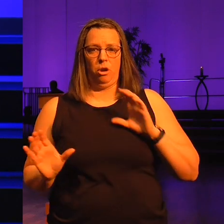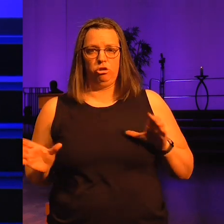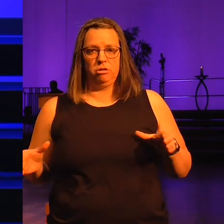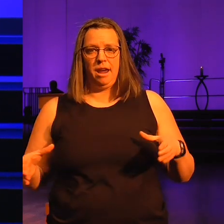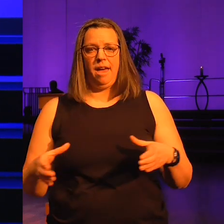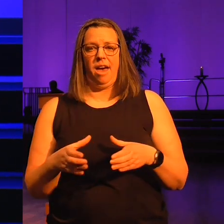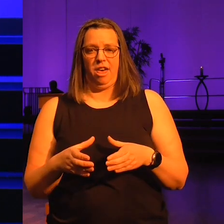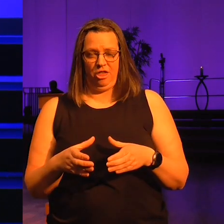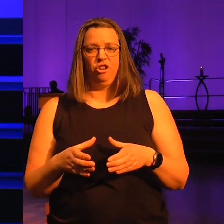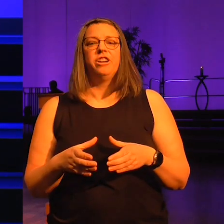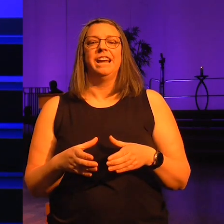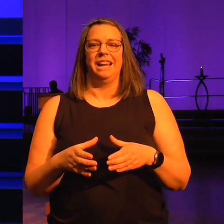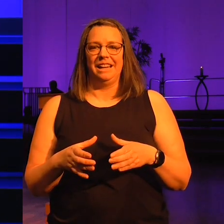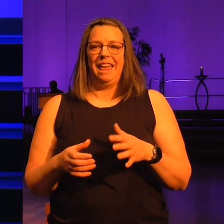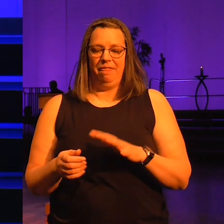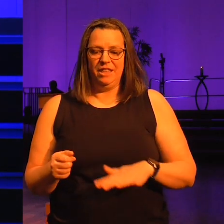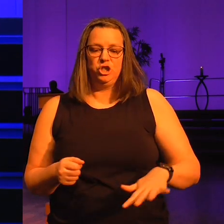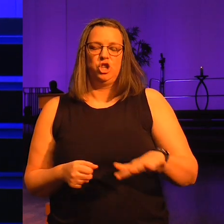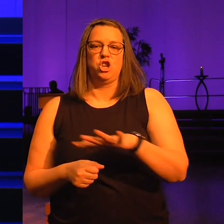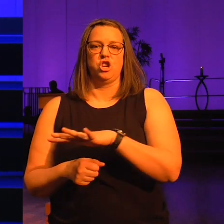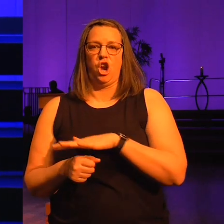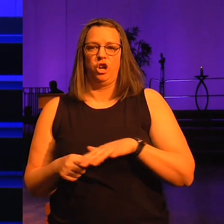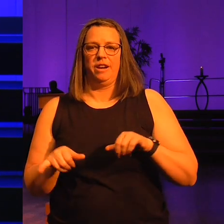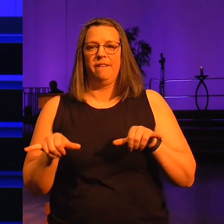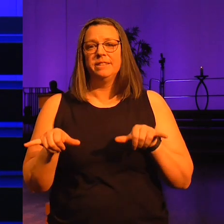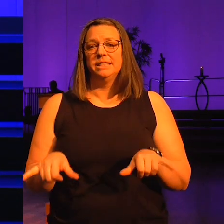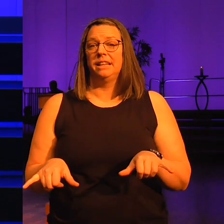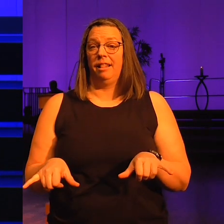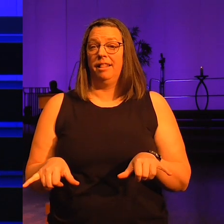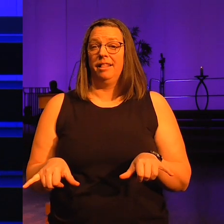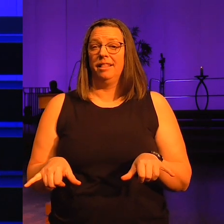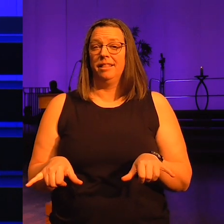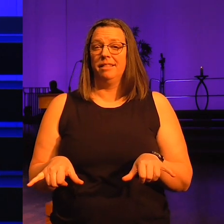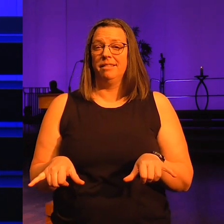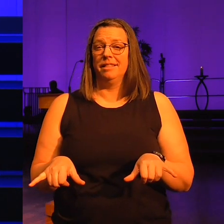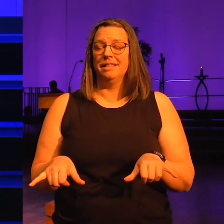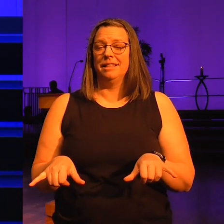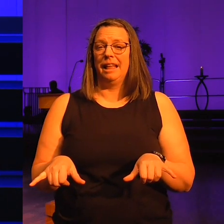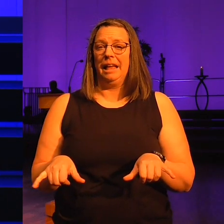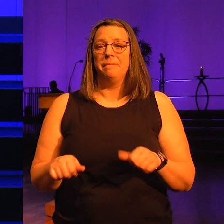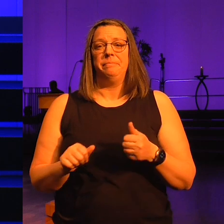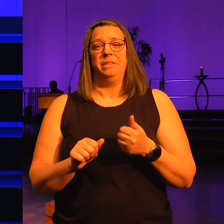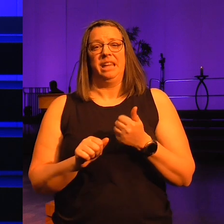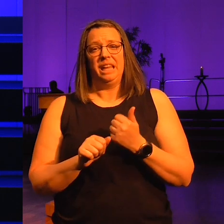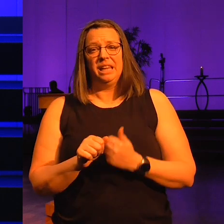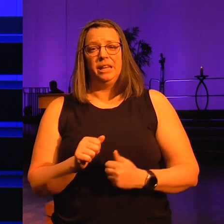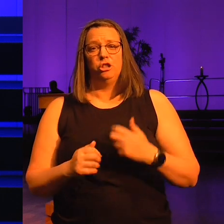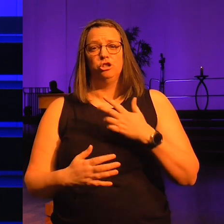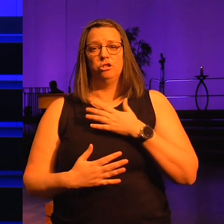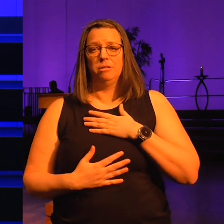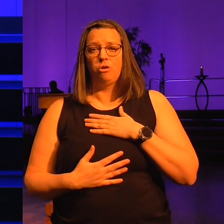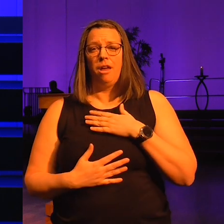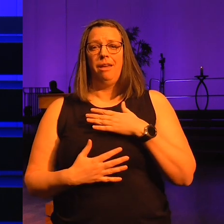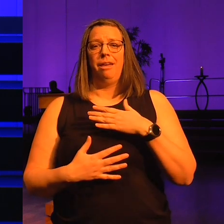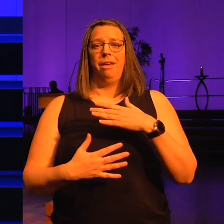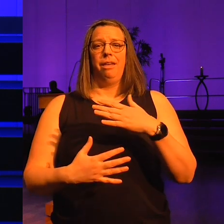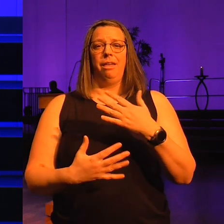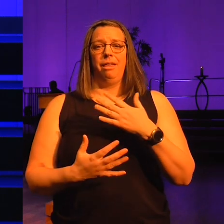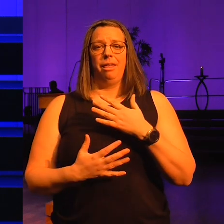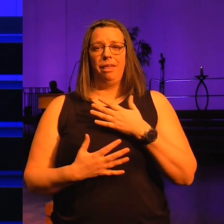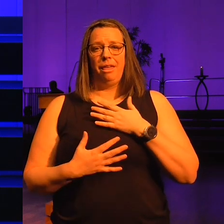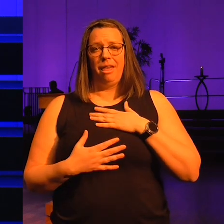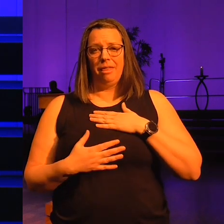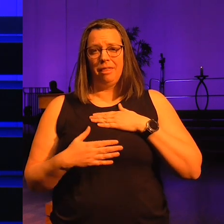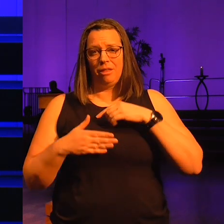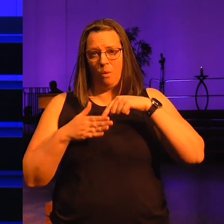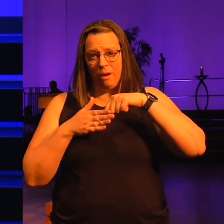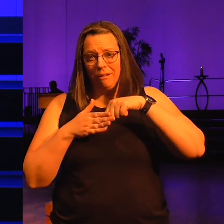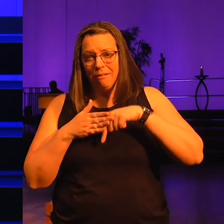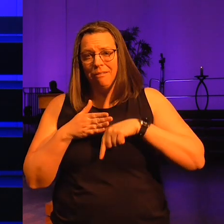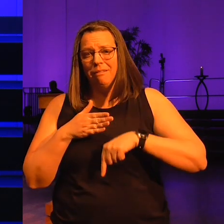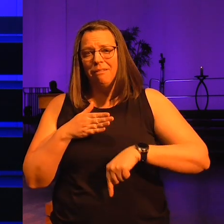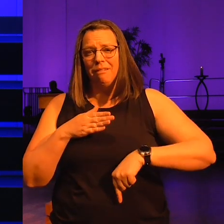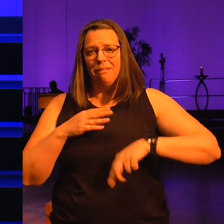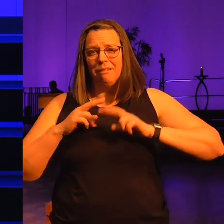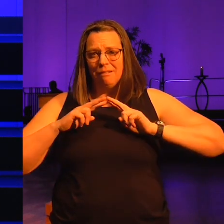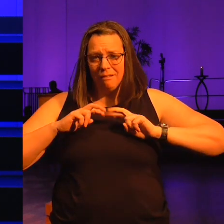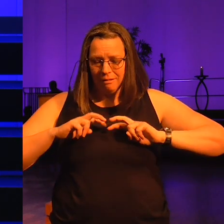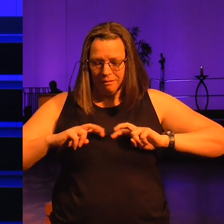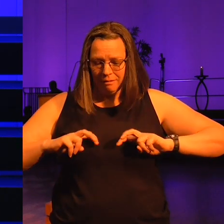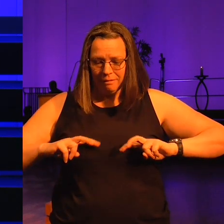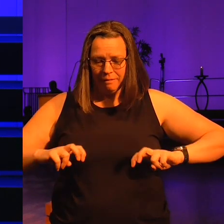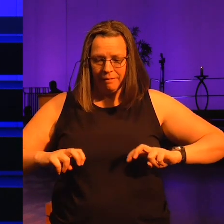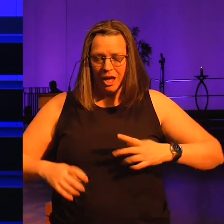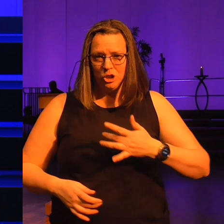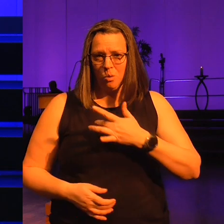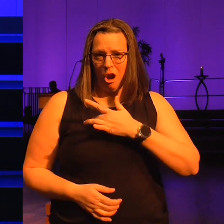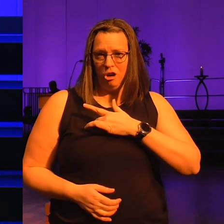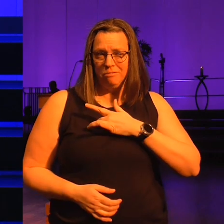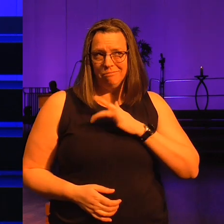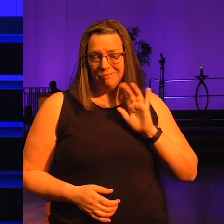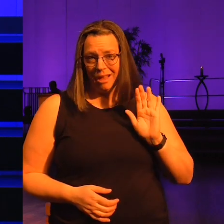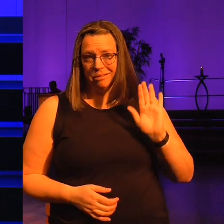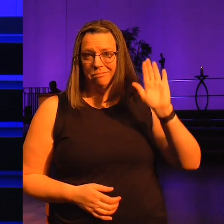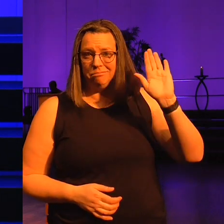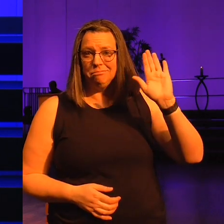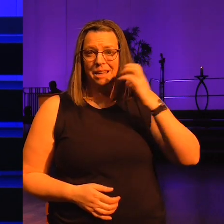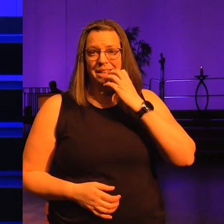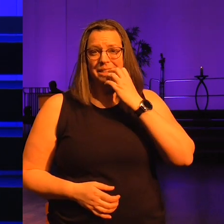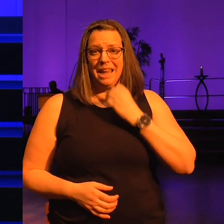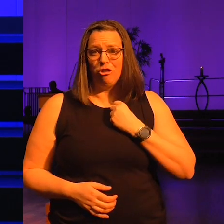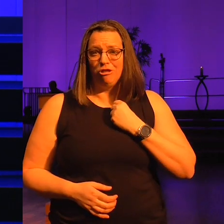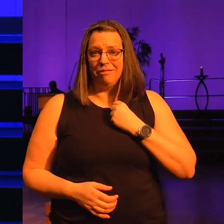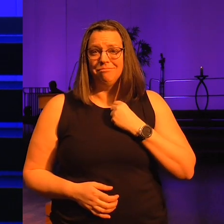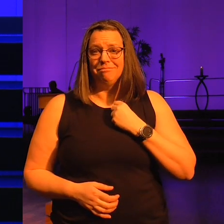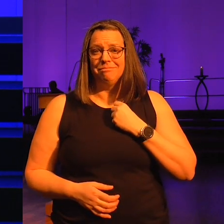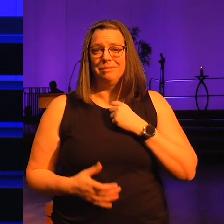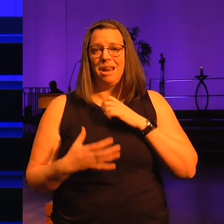Stillness each breath drawing us deeper within into the Sacred Heart which is connected to the